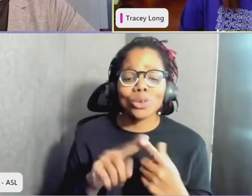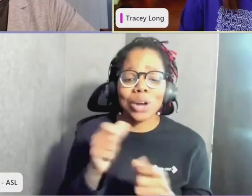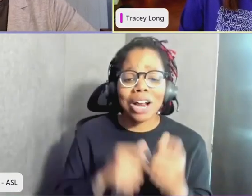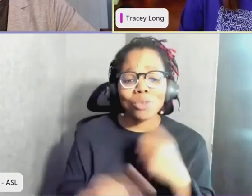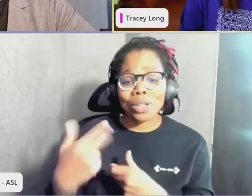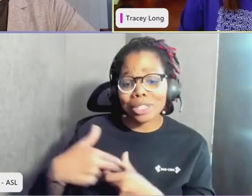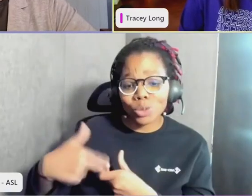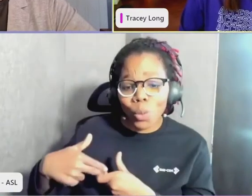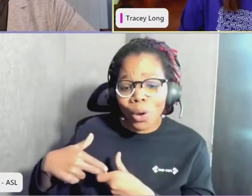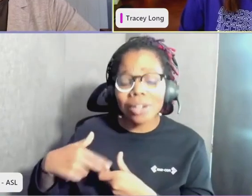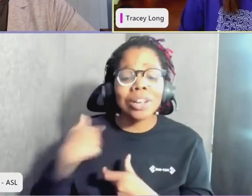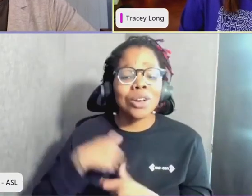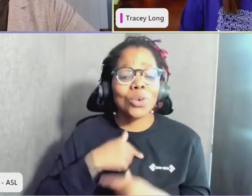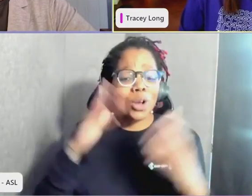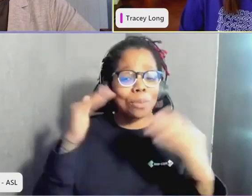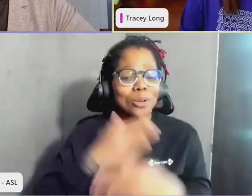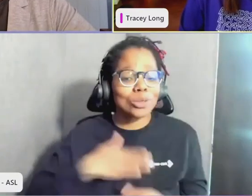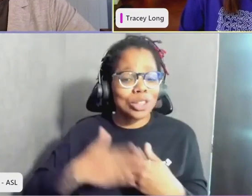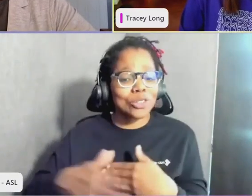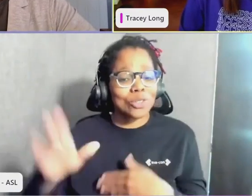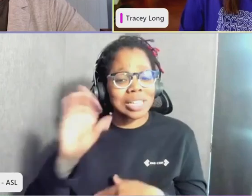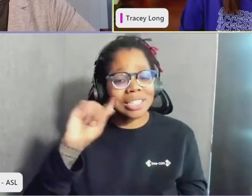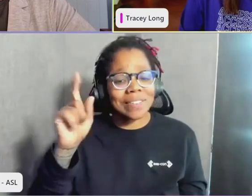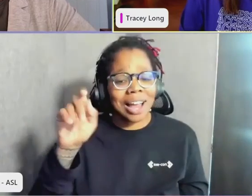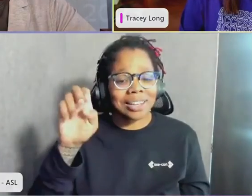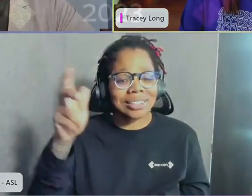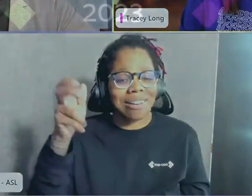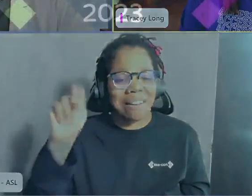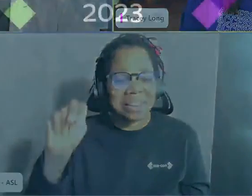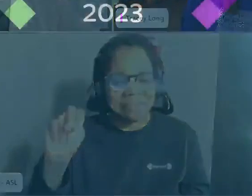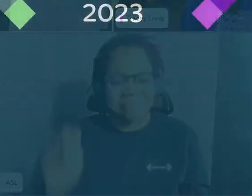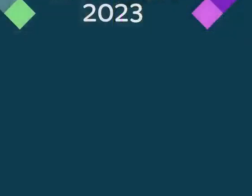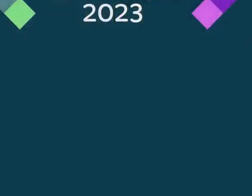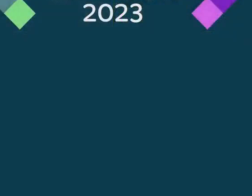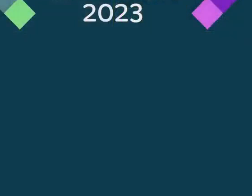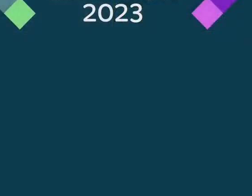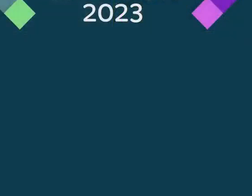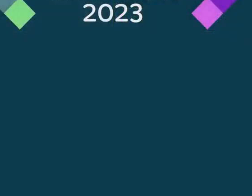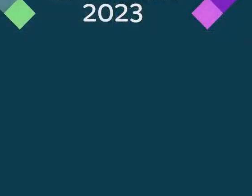loving the discussion, and all of the information that you shared. Thank you very much, and thank you to all who have